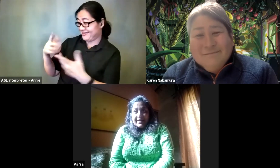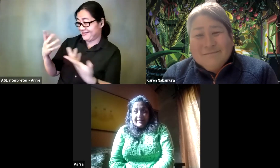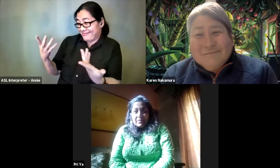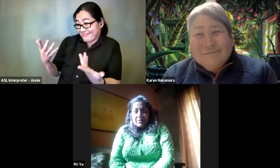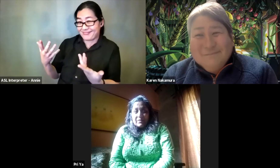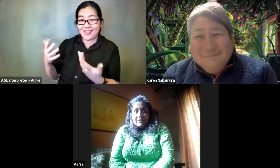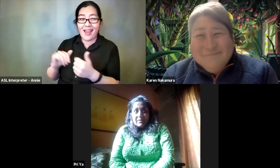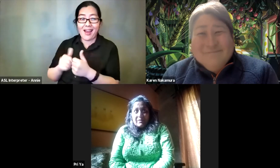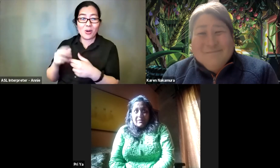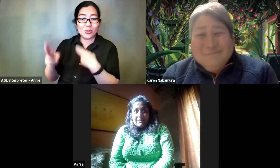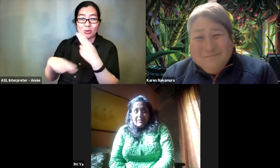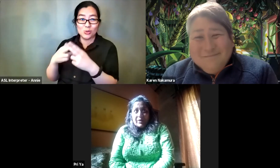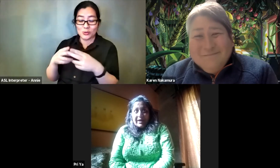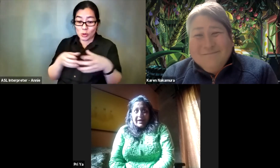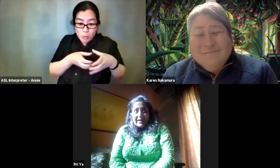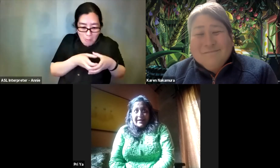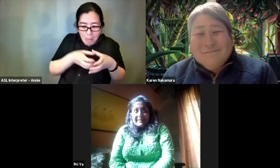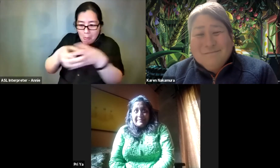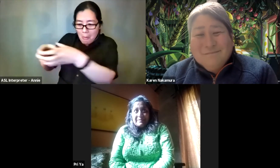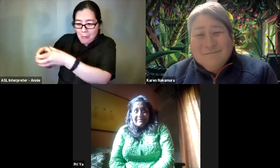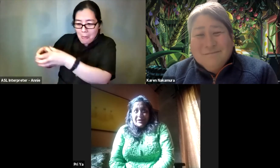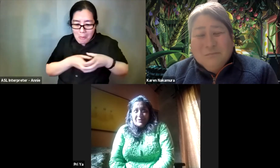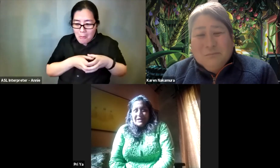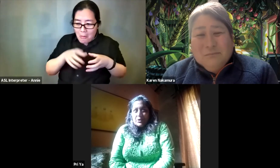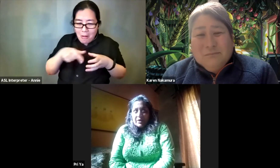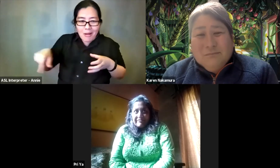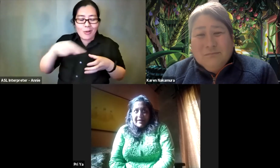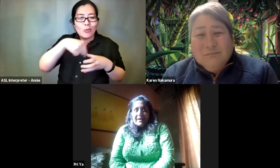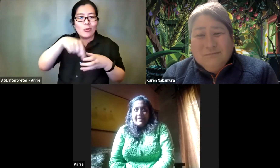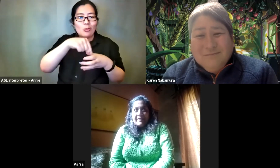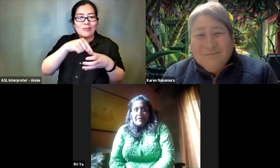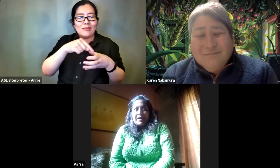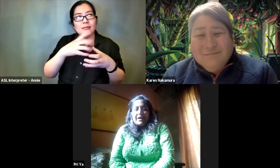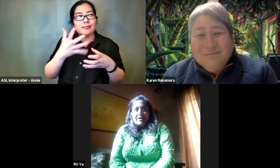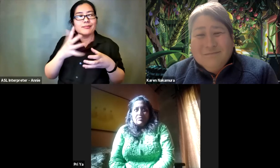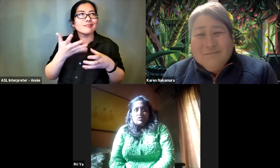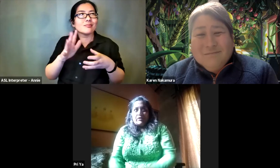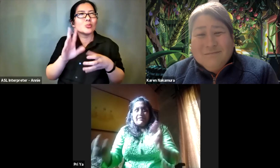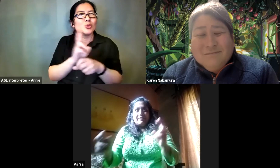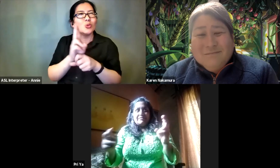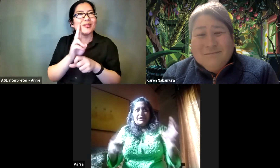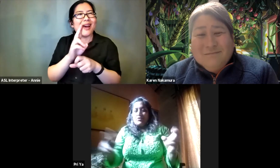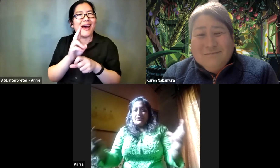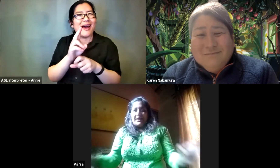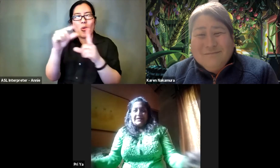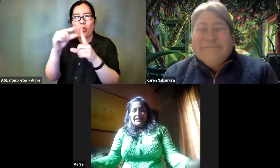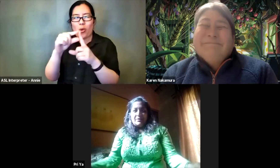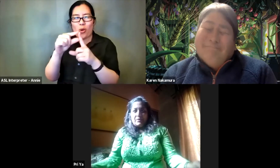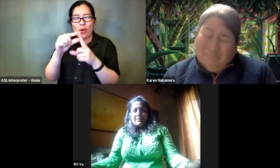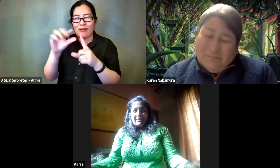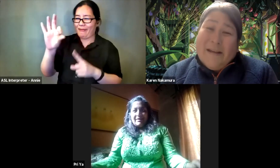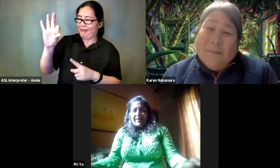Priya Ramasubban: We keep using the word family not very sort of zero to 18 and then you're